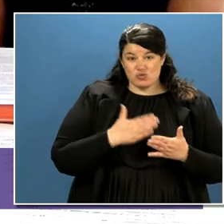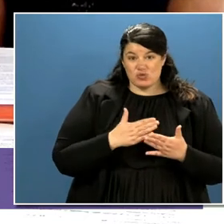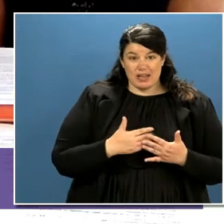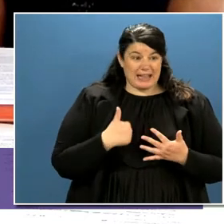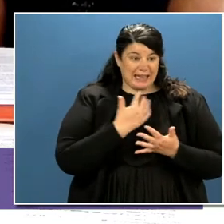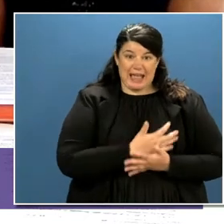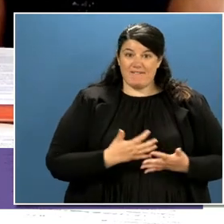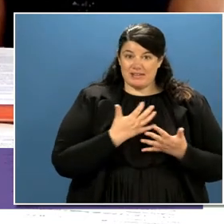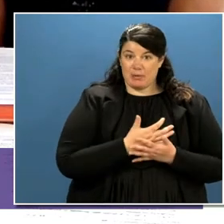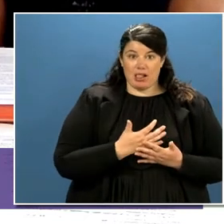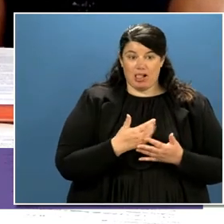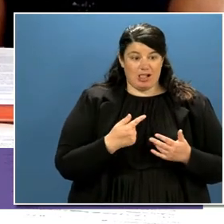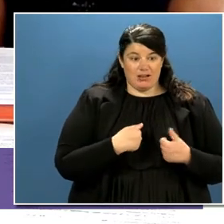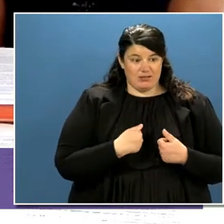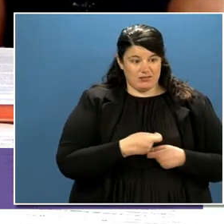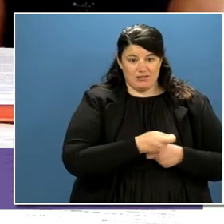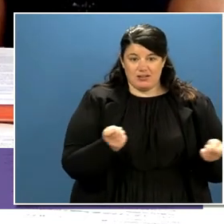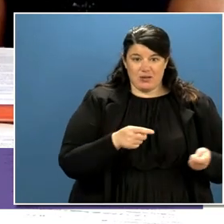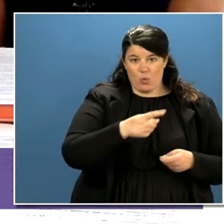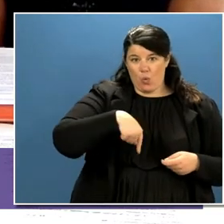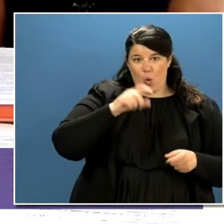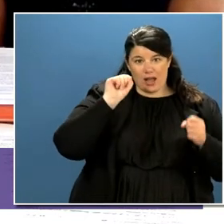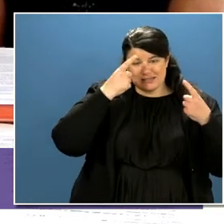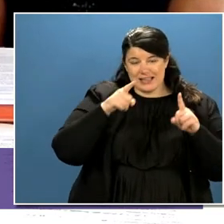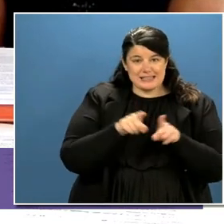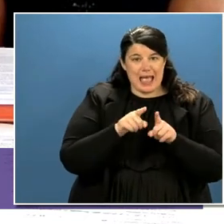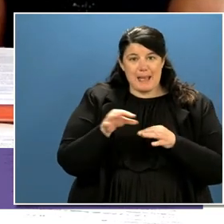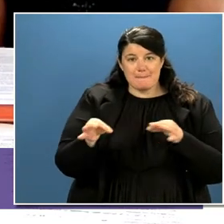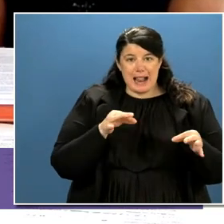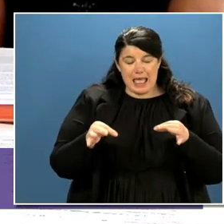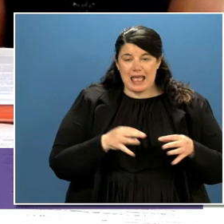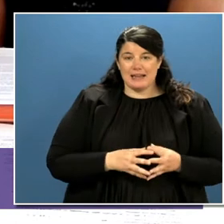we set everything in the structure, we worked with them end-to-end.